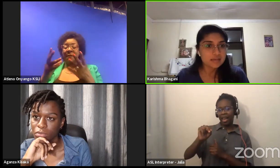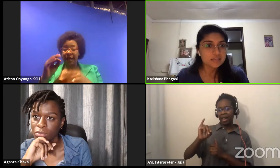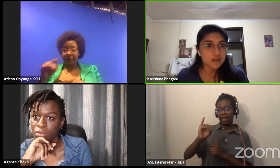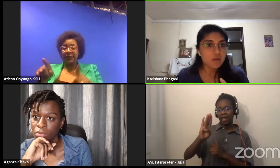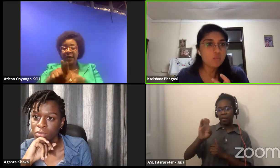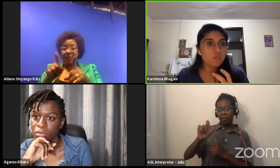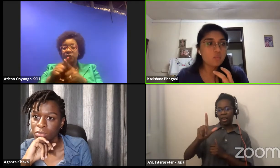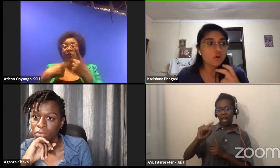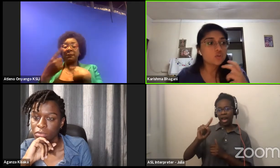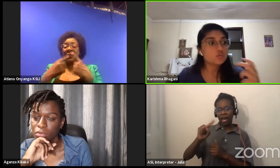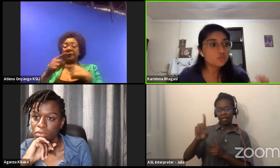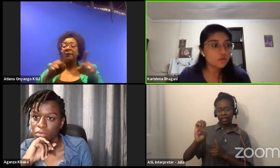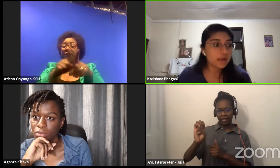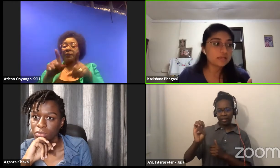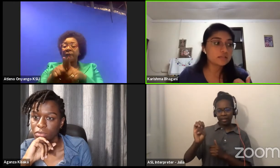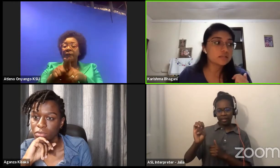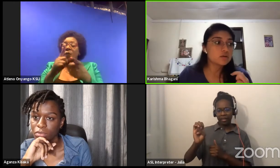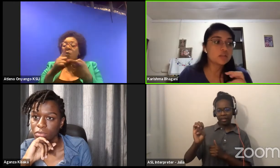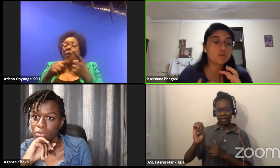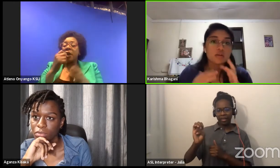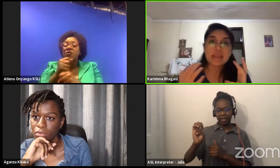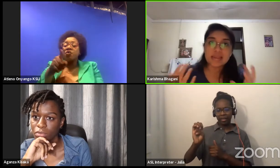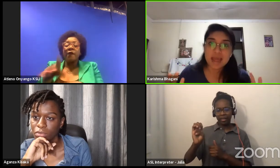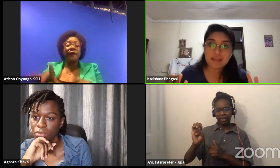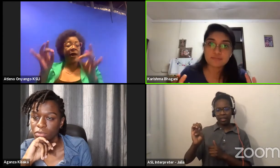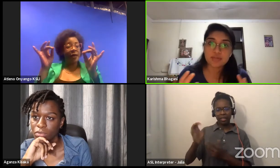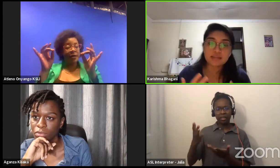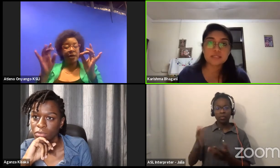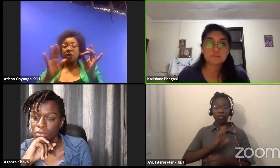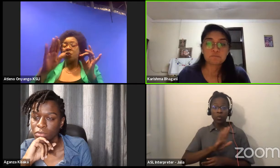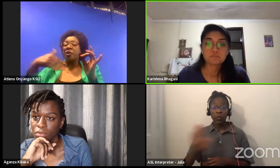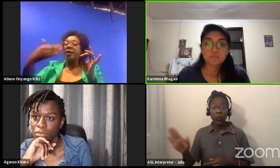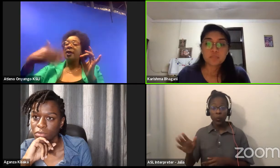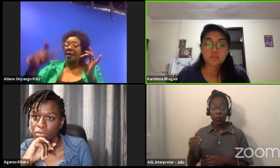And what do you find in your daily life that moves you